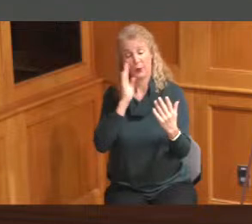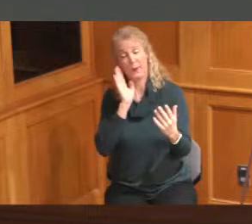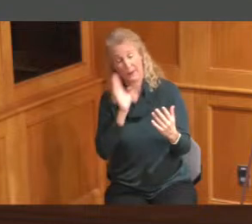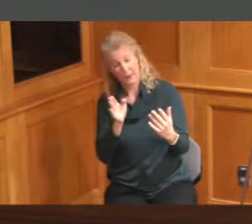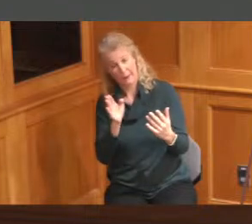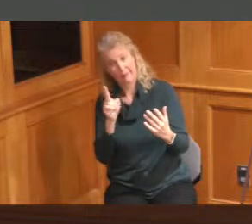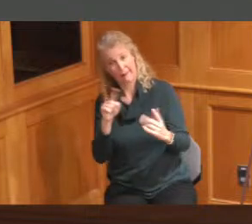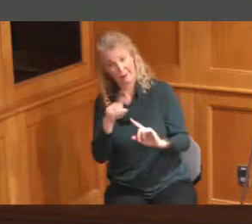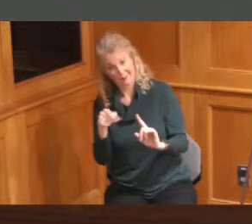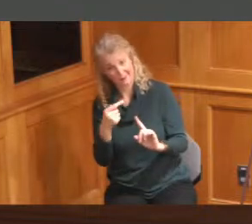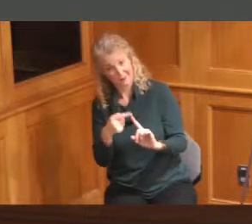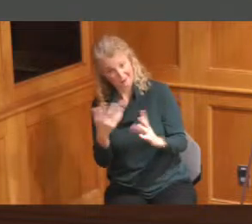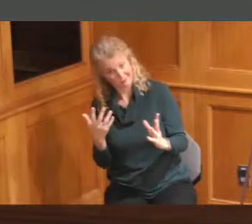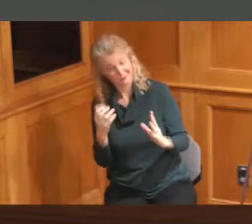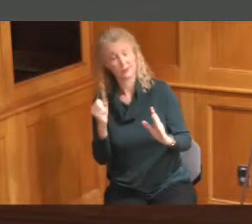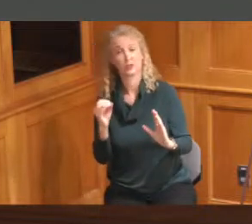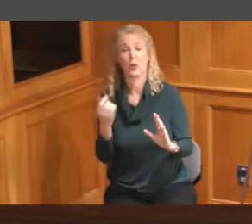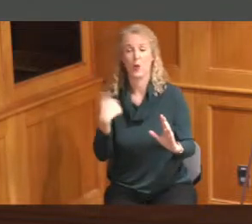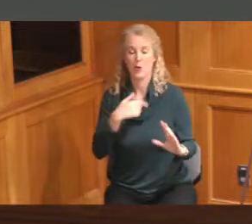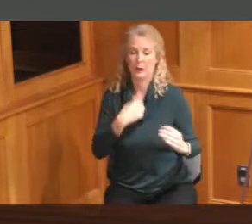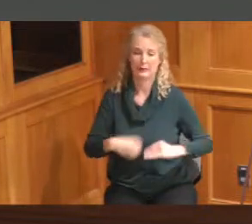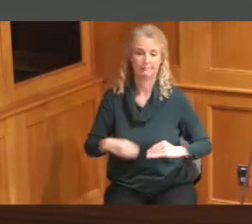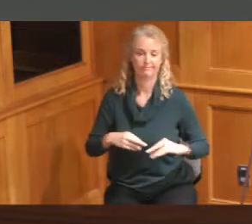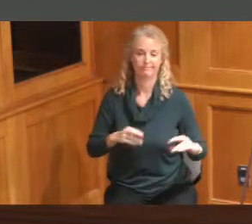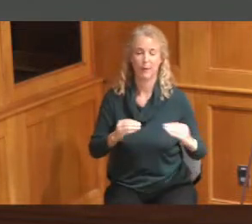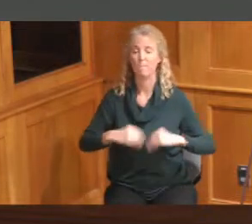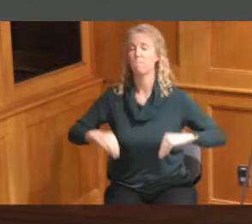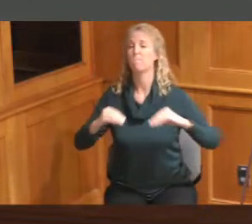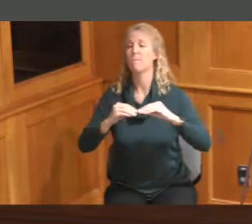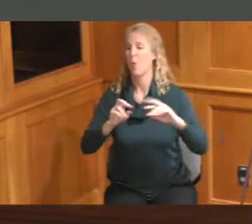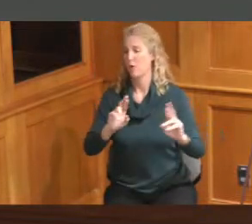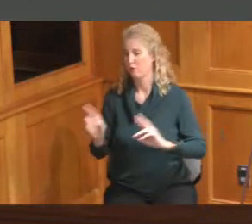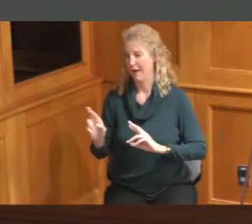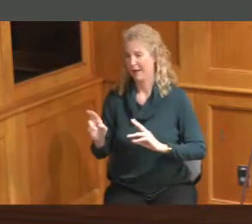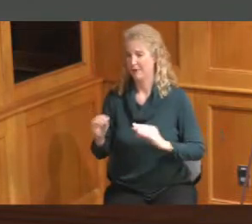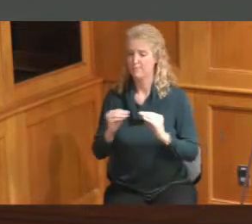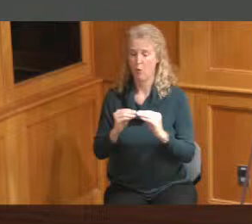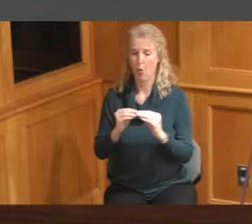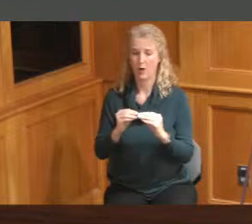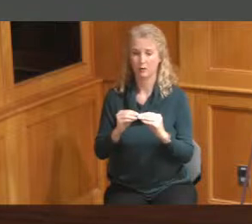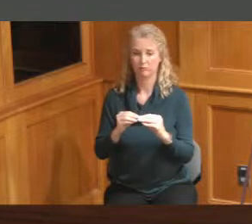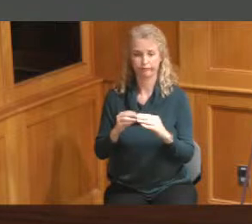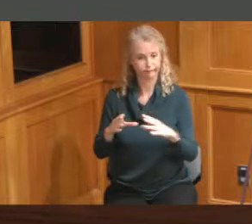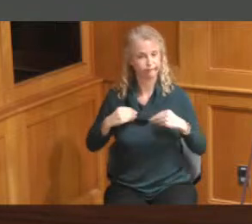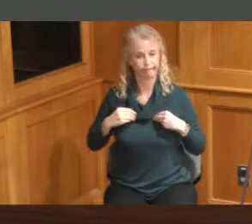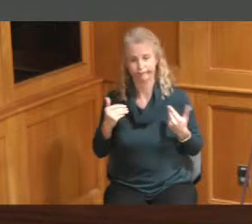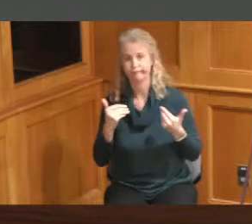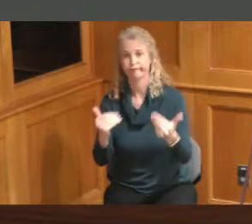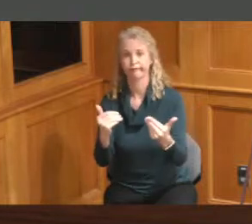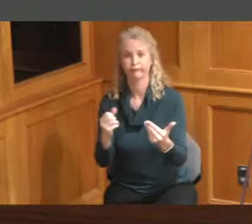looks like that we're better prepared to do that or to go through it so I just wanted to thank Nick